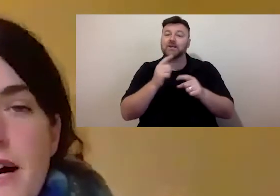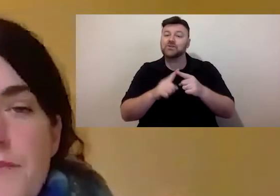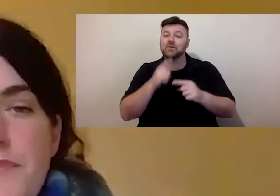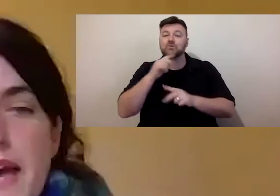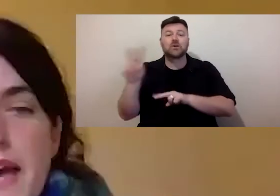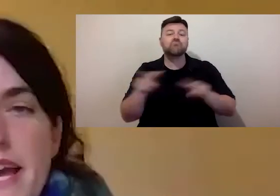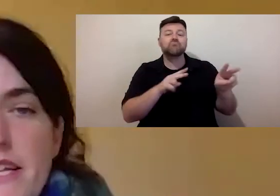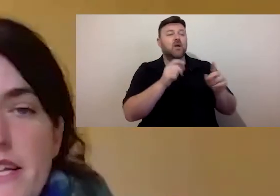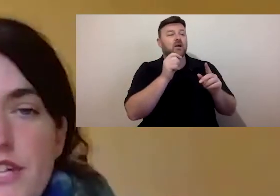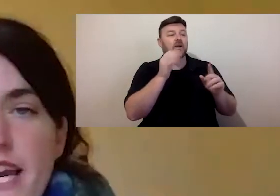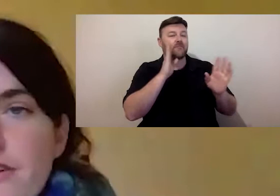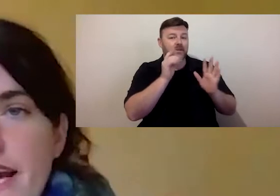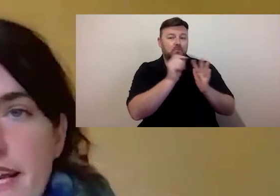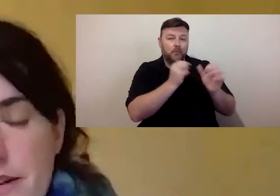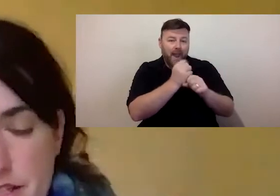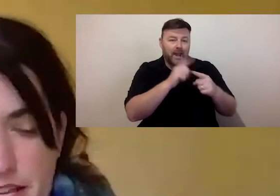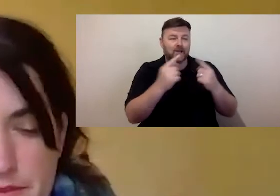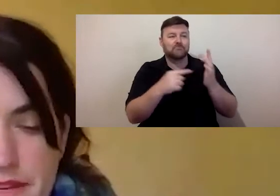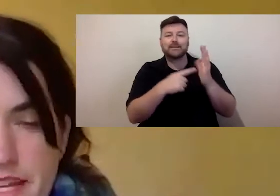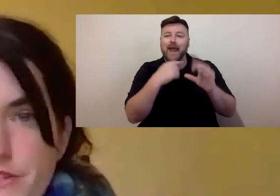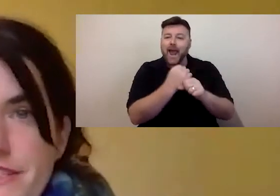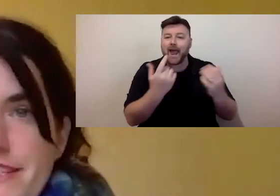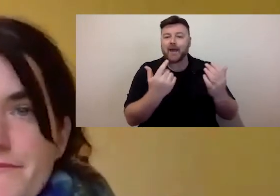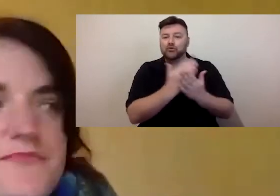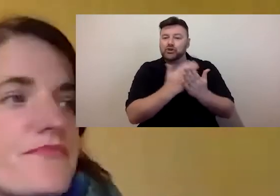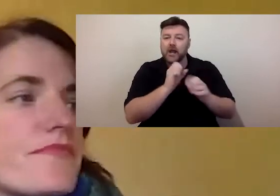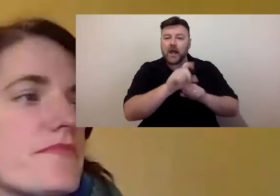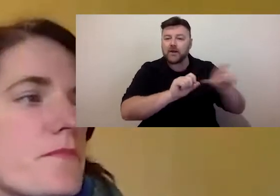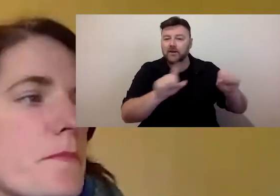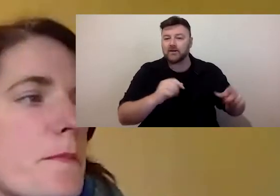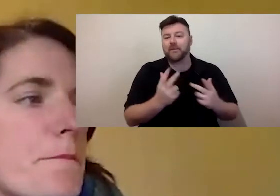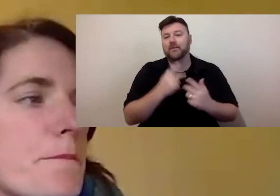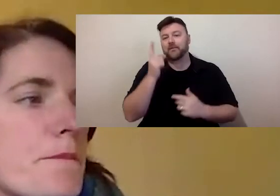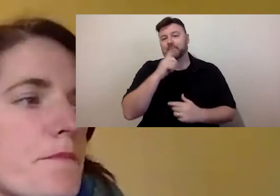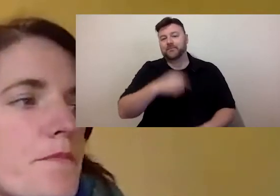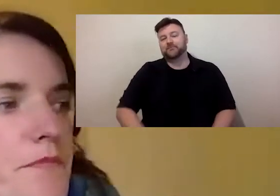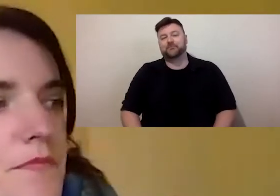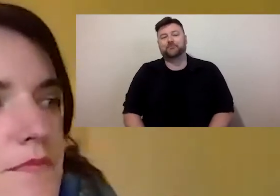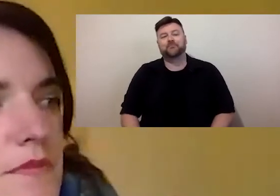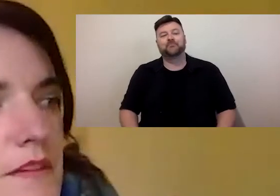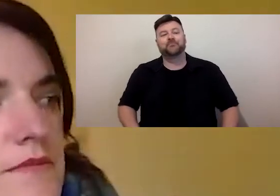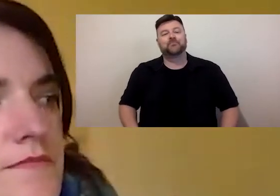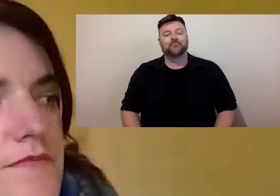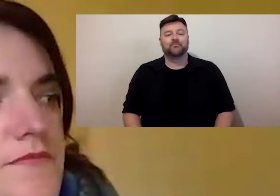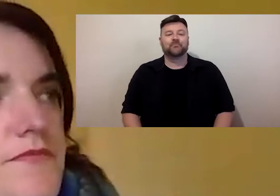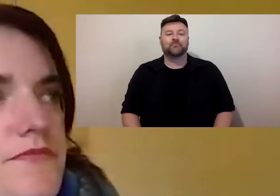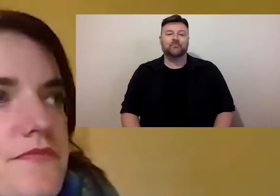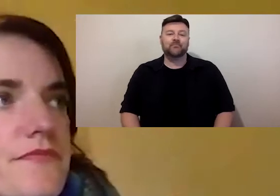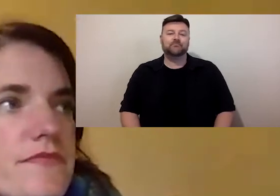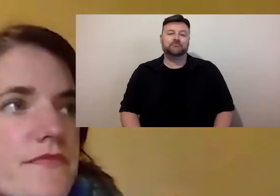and share or tag anyone you think might be interested. Alright. So, it